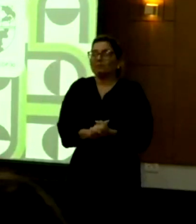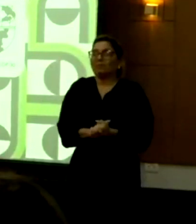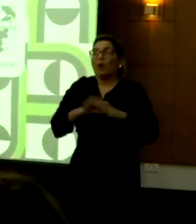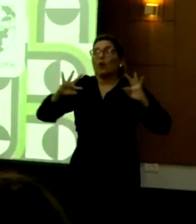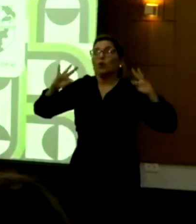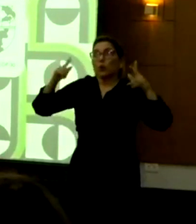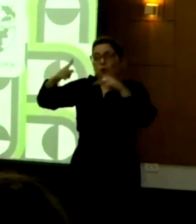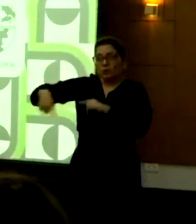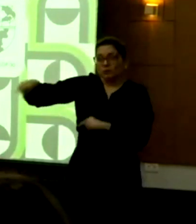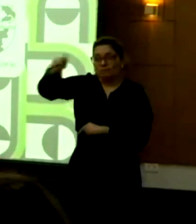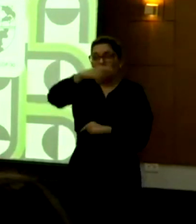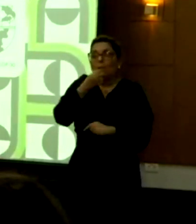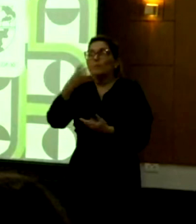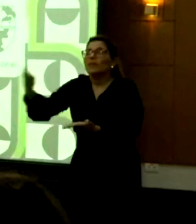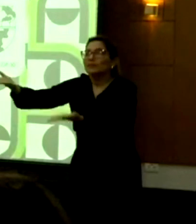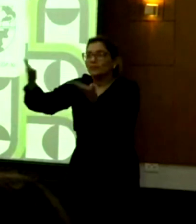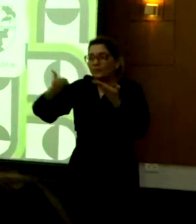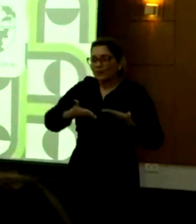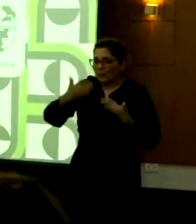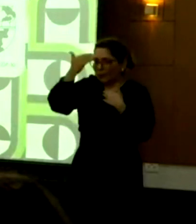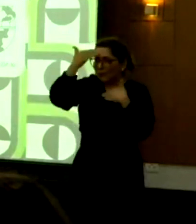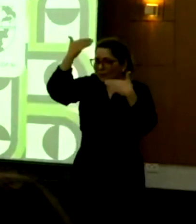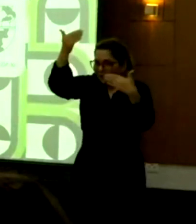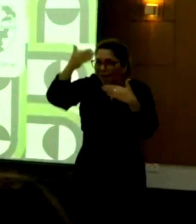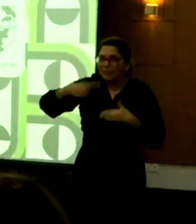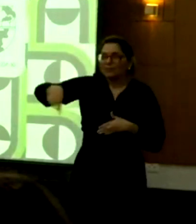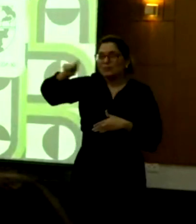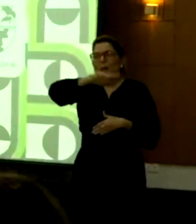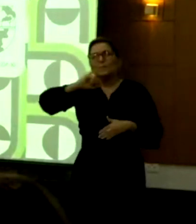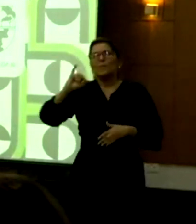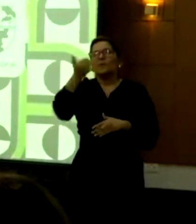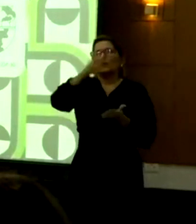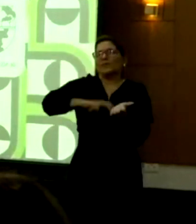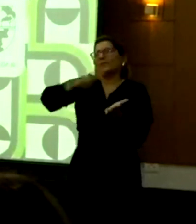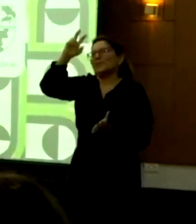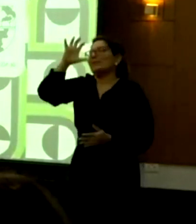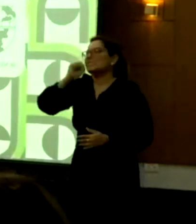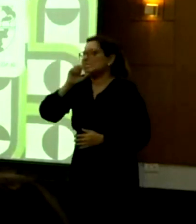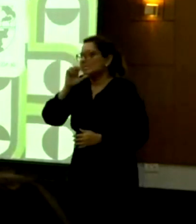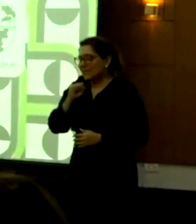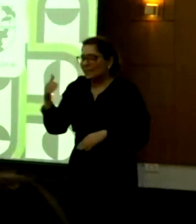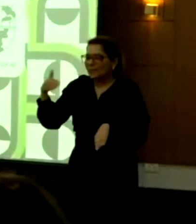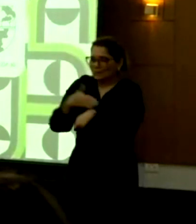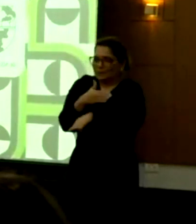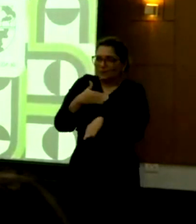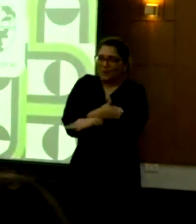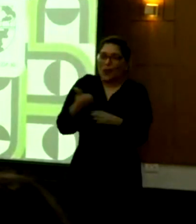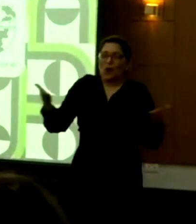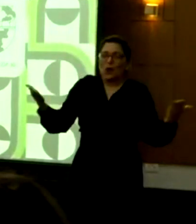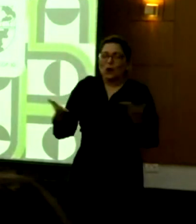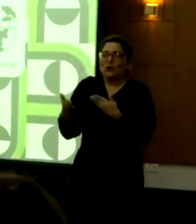thank you for your availability, for using this Saturday morning to be here, you will not leave the same